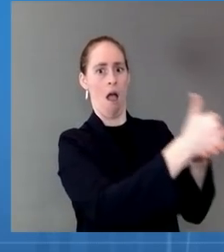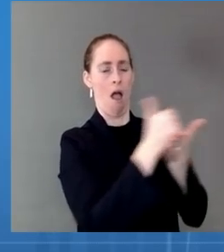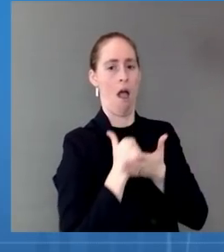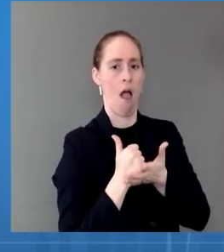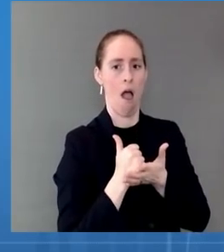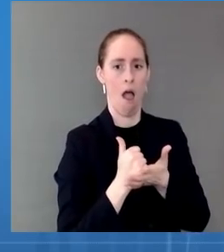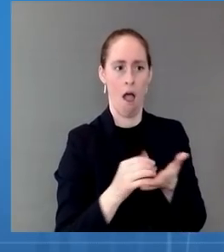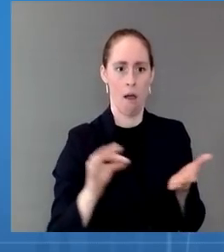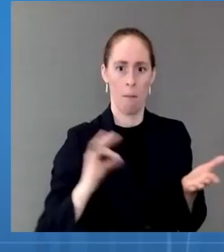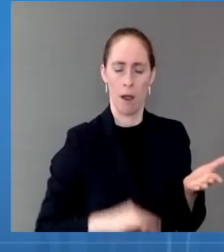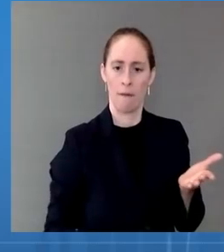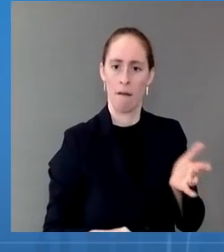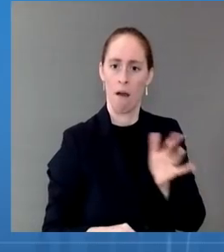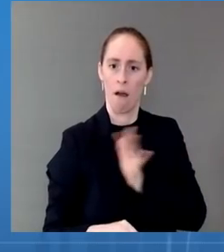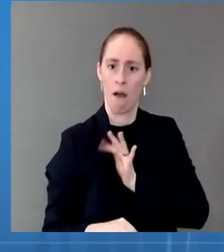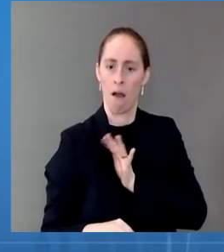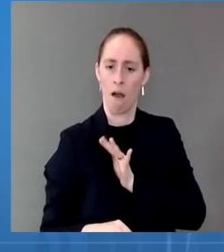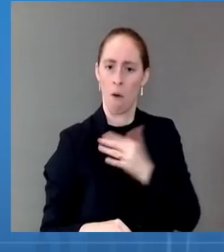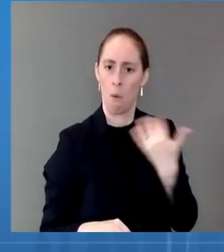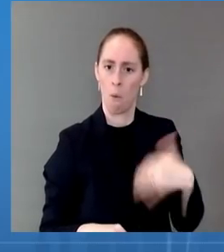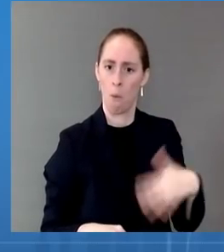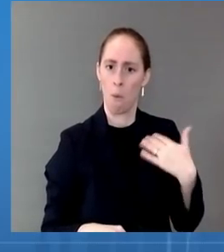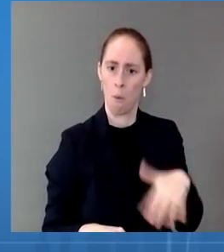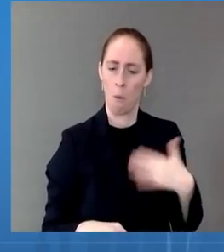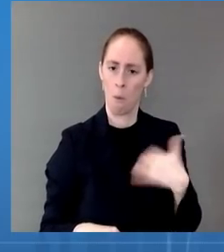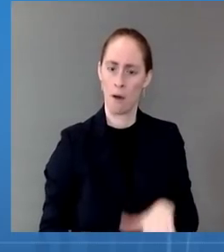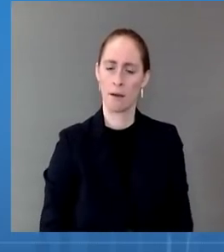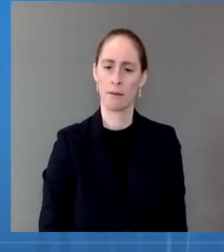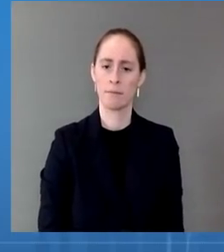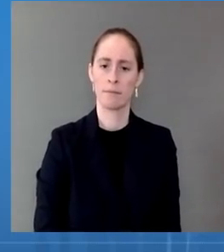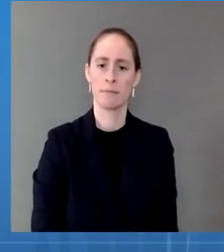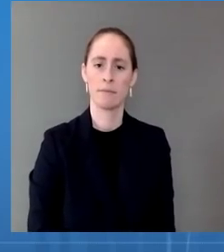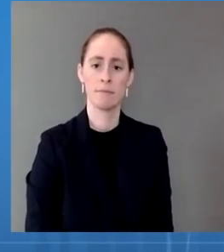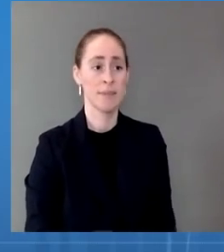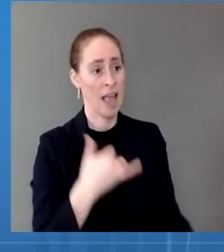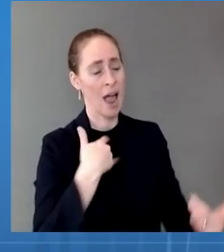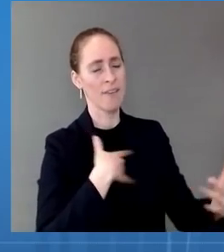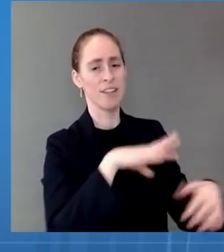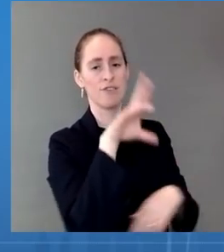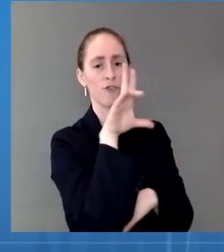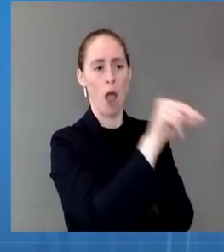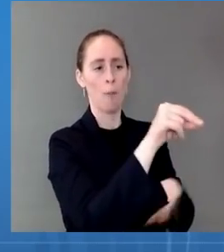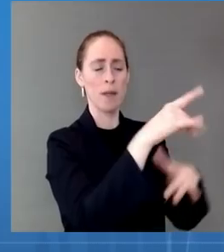even as the U.S. has implemented mandatory COVID testing for those traveling here